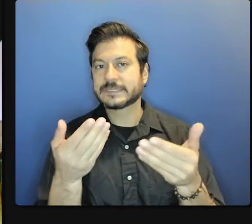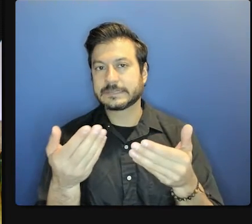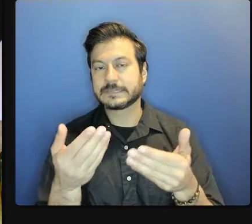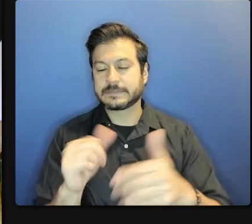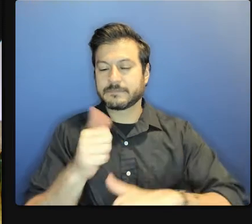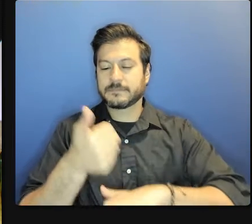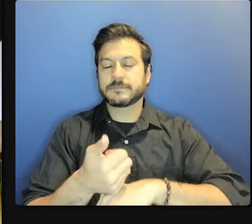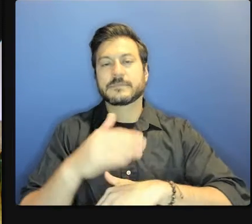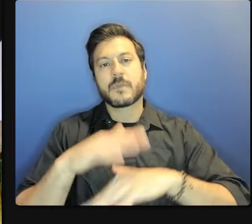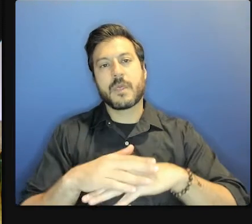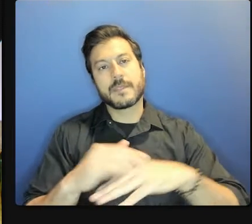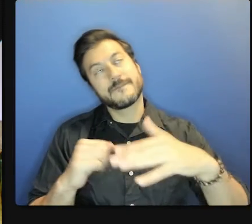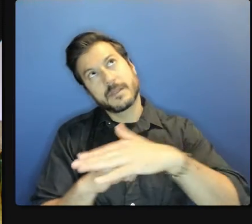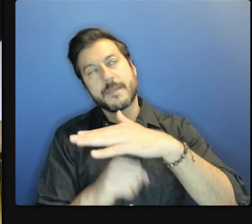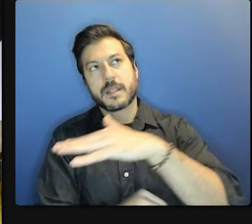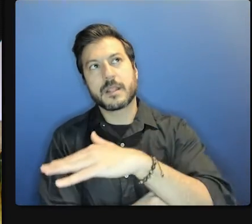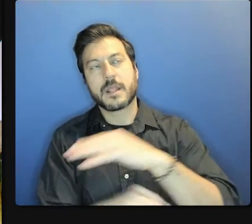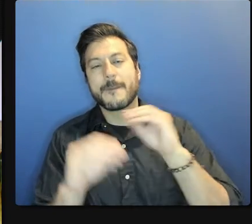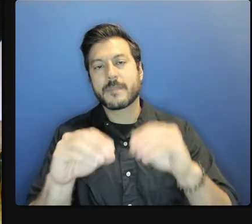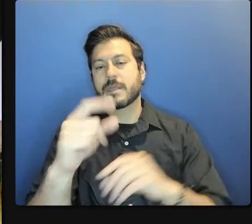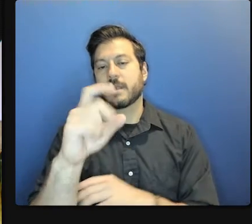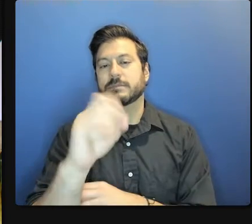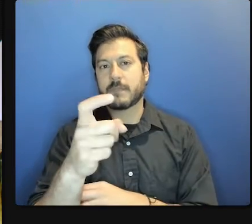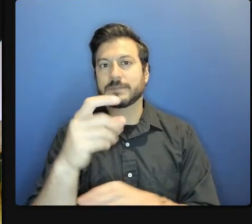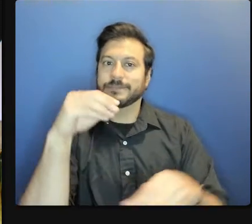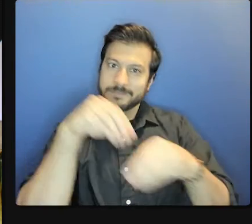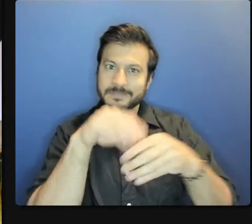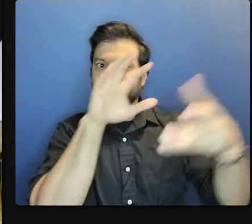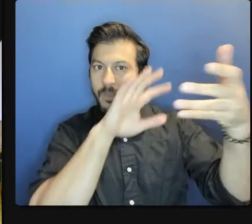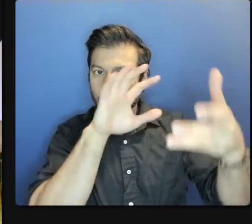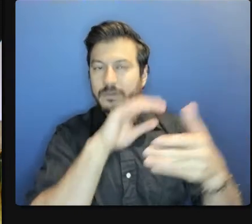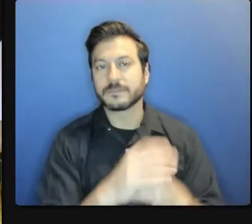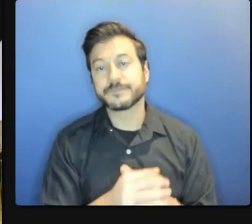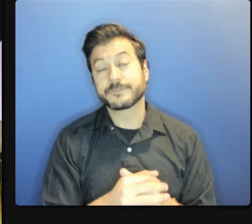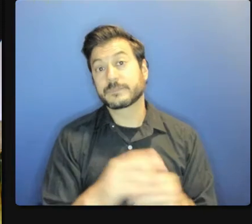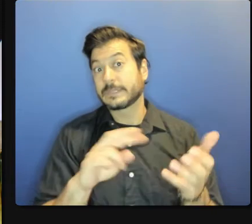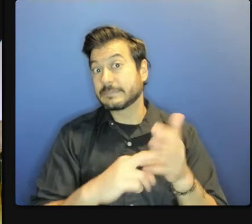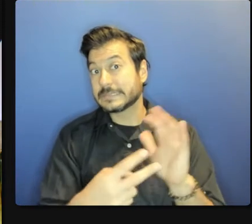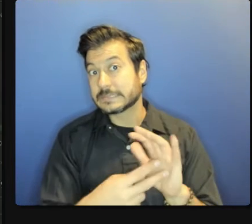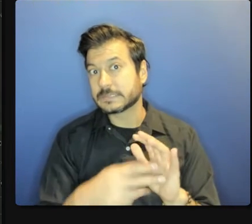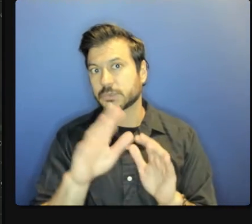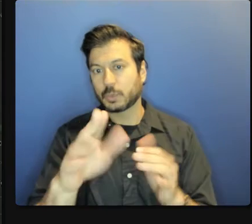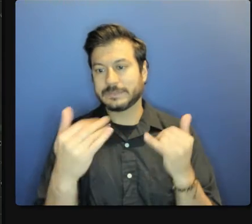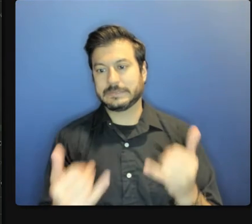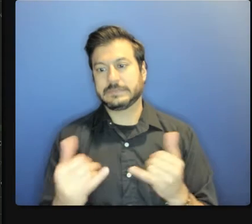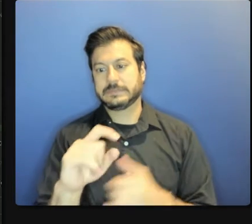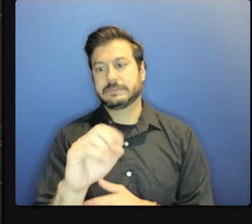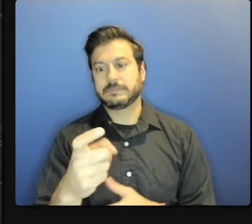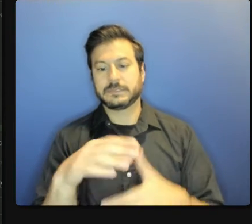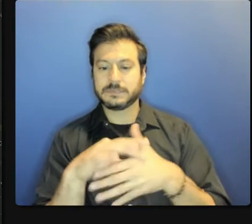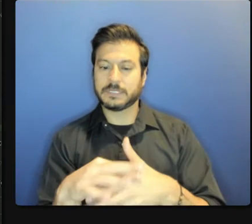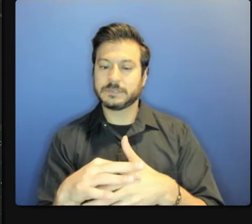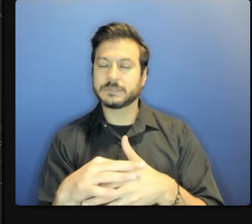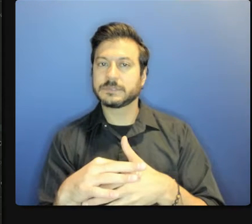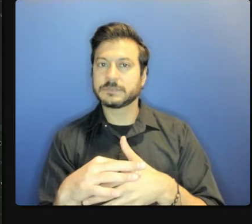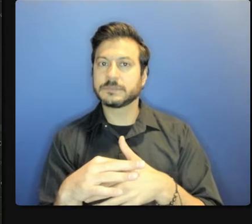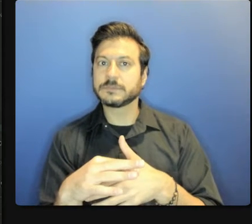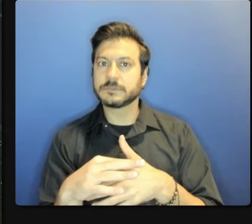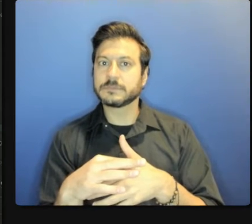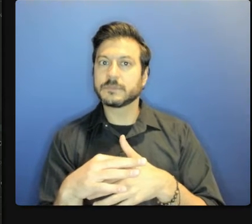which is built upon, fundamentally, just putting Xboxes in the cloud. And what that means is your existing Xbox content